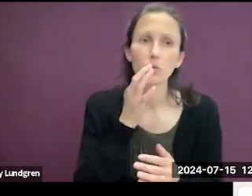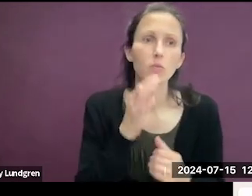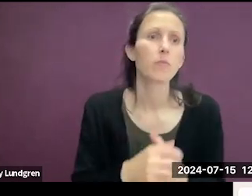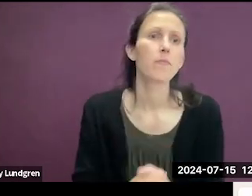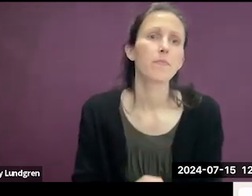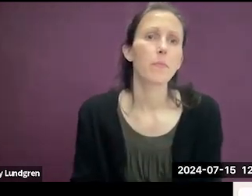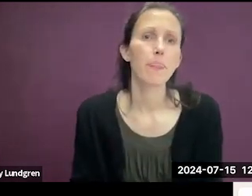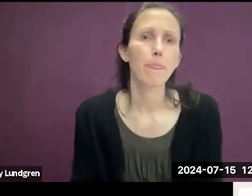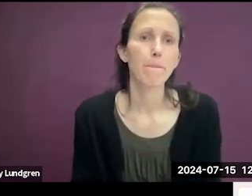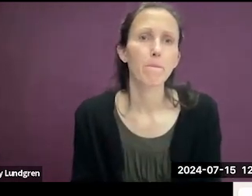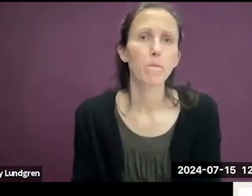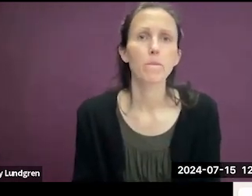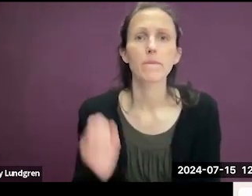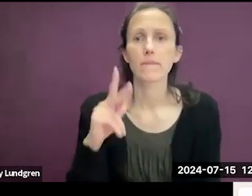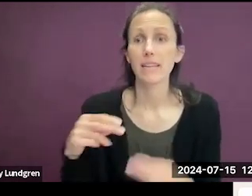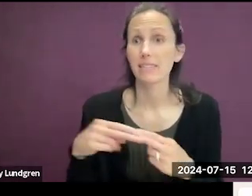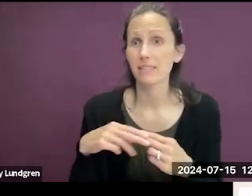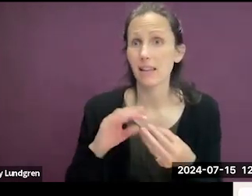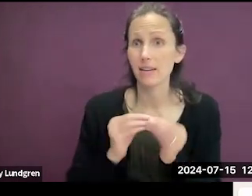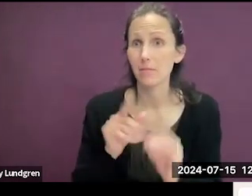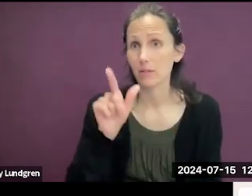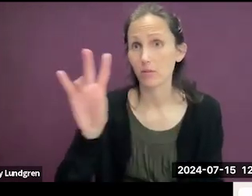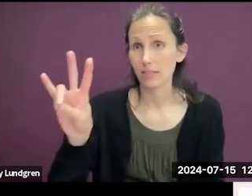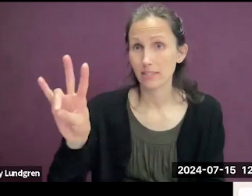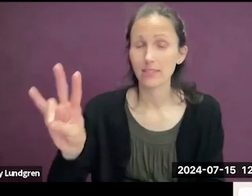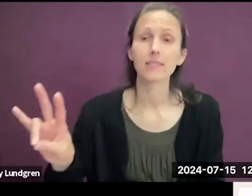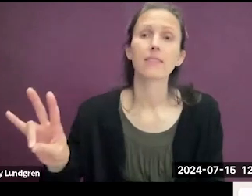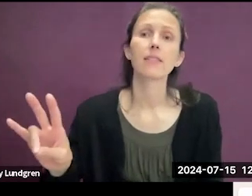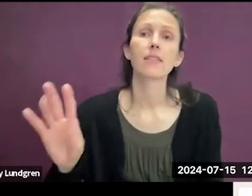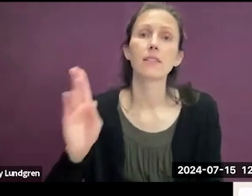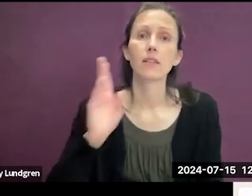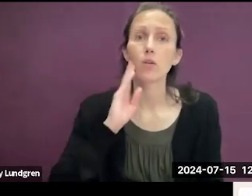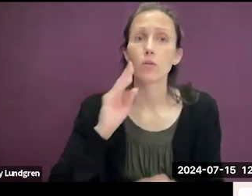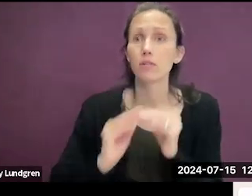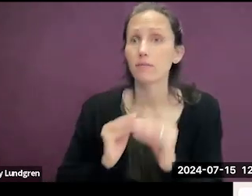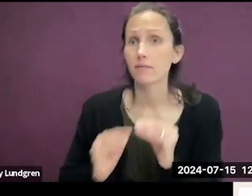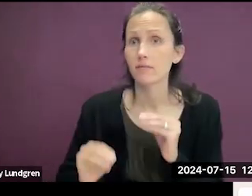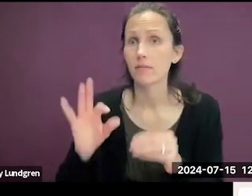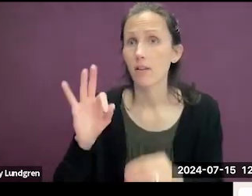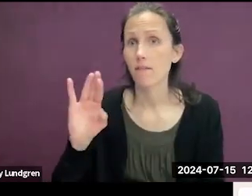Okay, so let's go to slide number 27, where we're going to correct our font size.